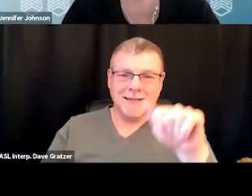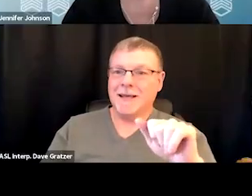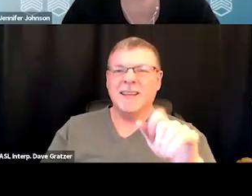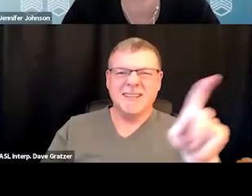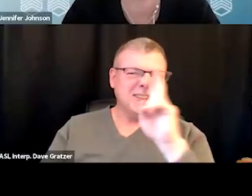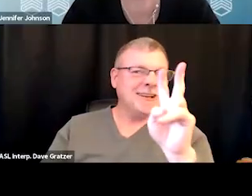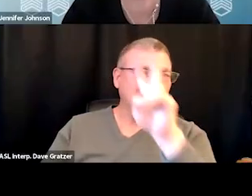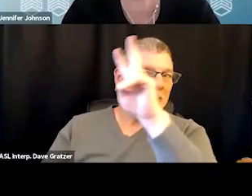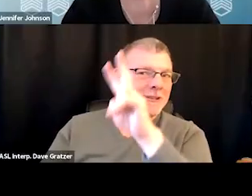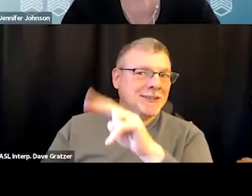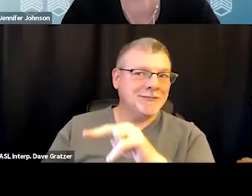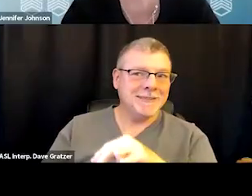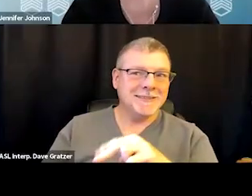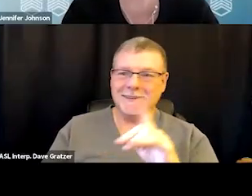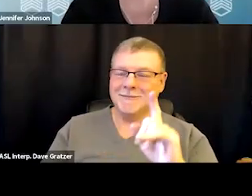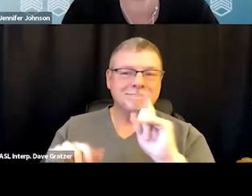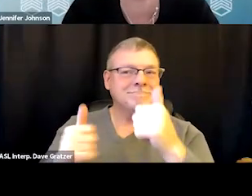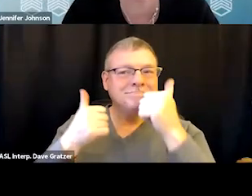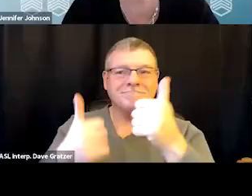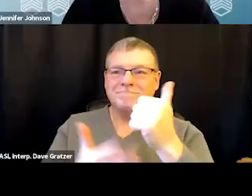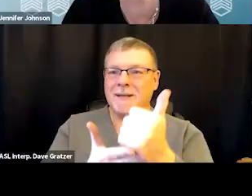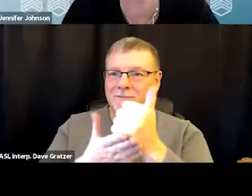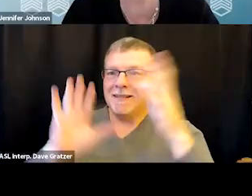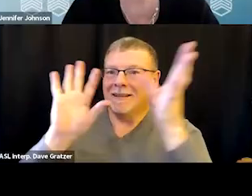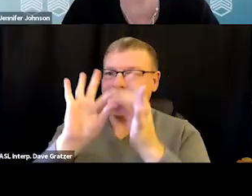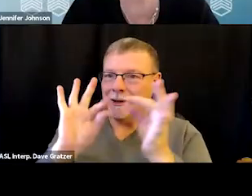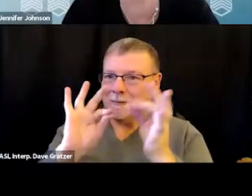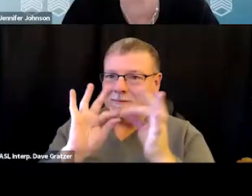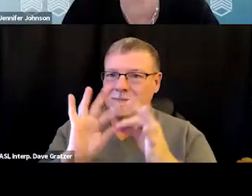There are some really helpful, um, comments and agreements there.